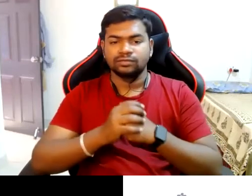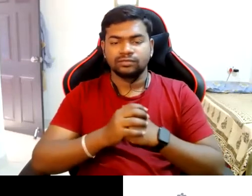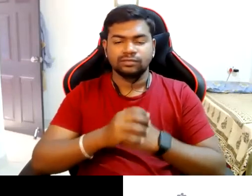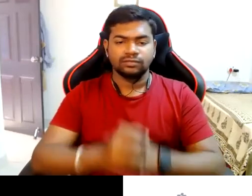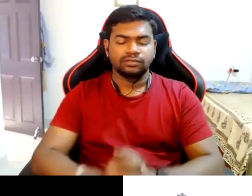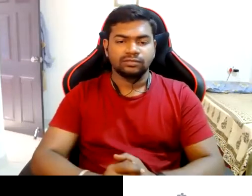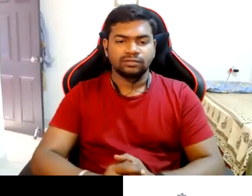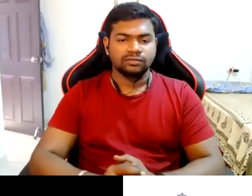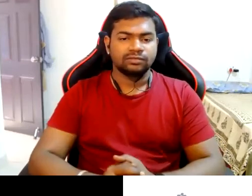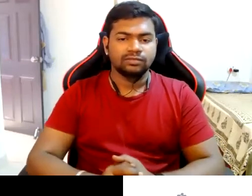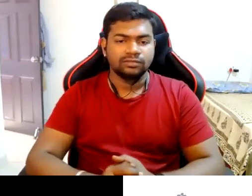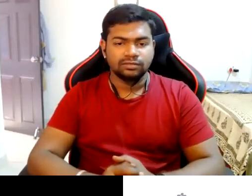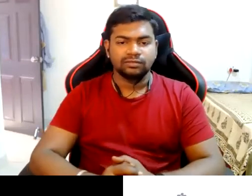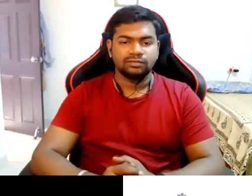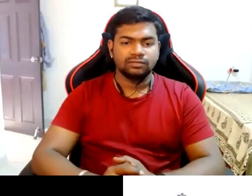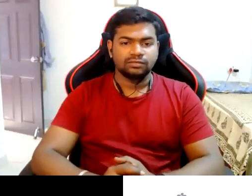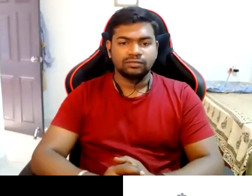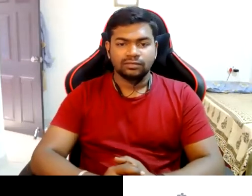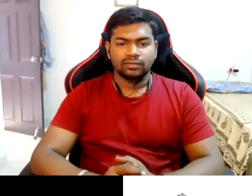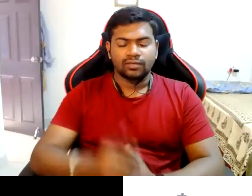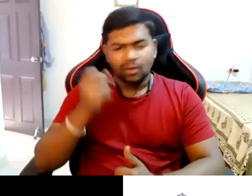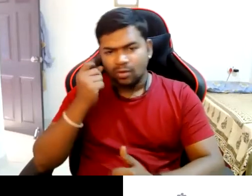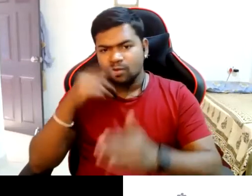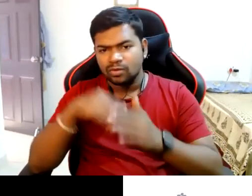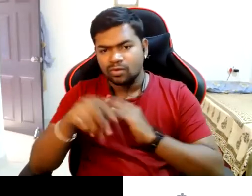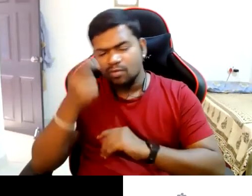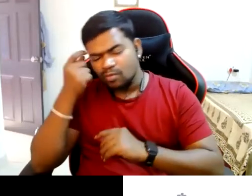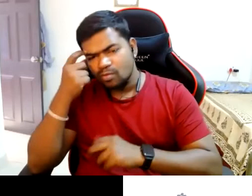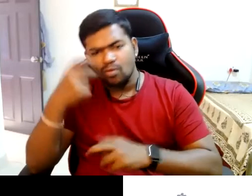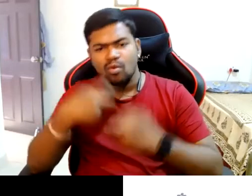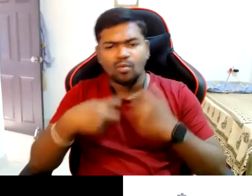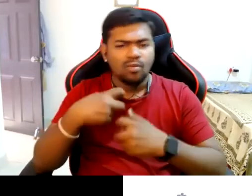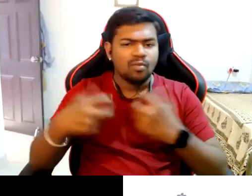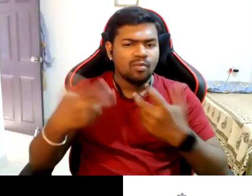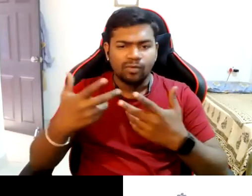Its not like that how world will understand that what problems you are facing. If you're on wheelchair,